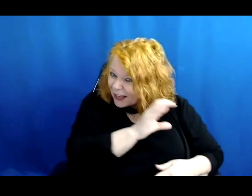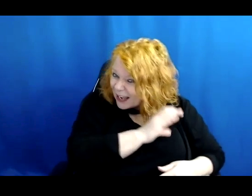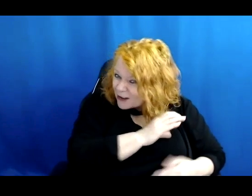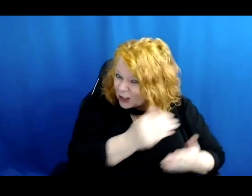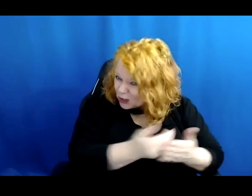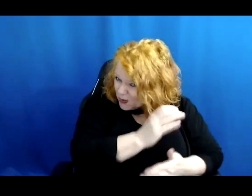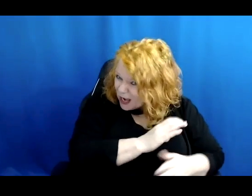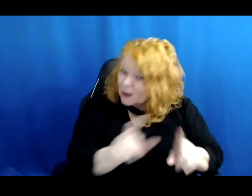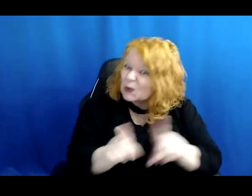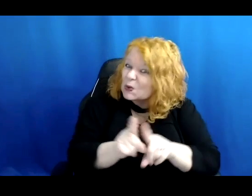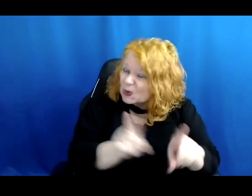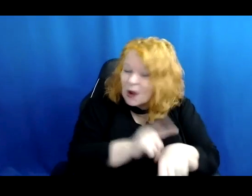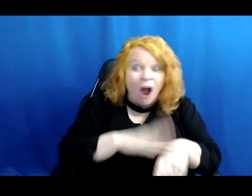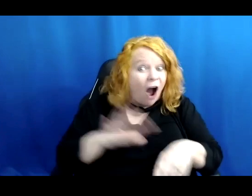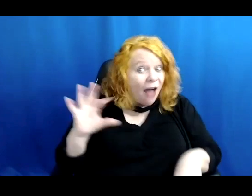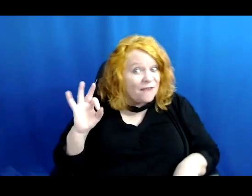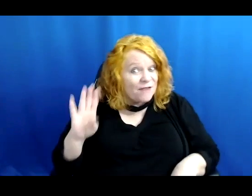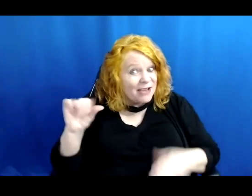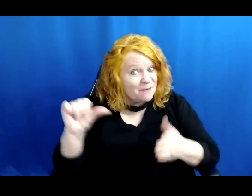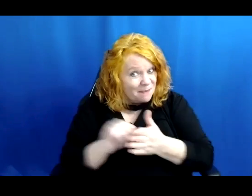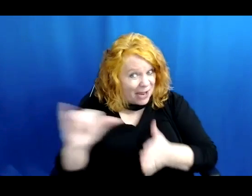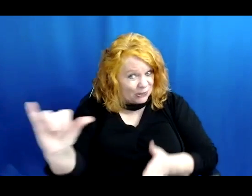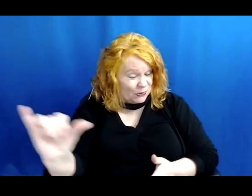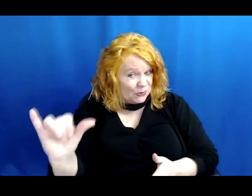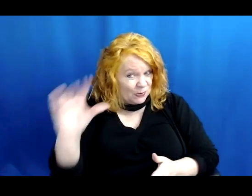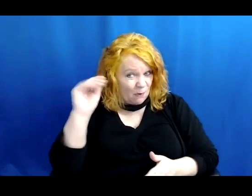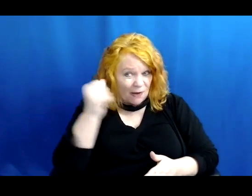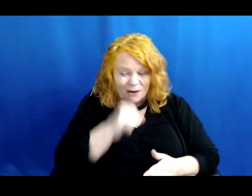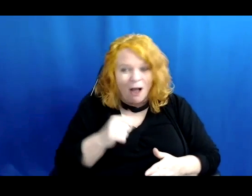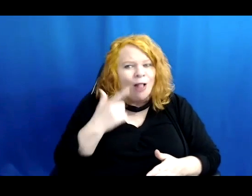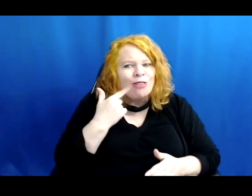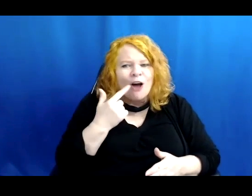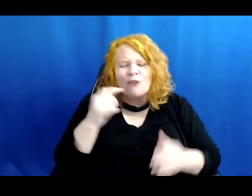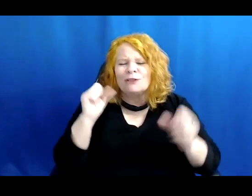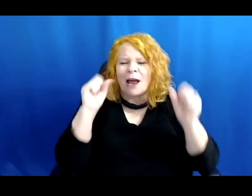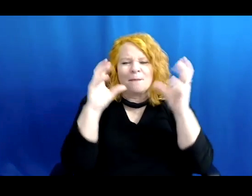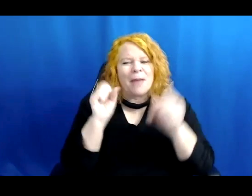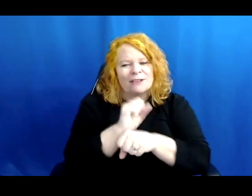are in the Facebook group too boys and girls. Lo has done an incredible job for us, so thank